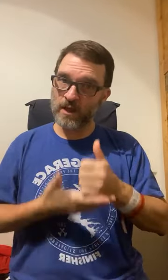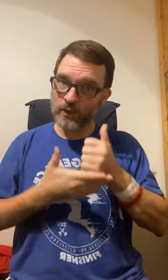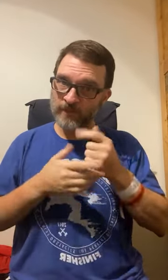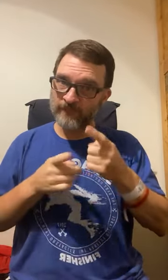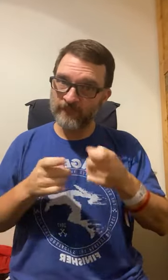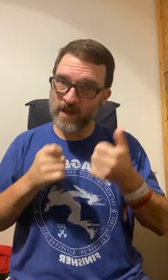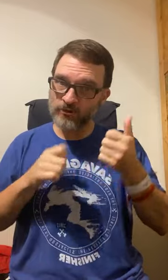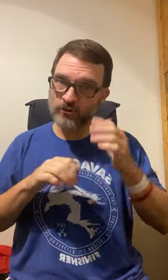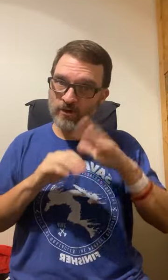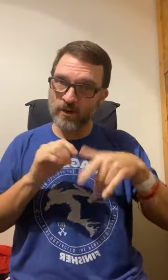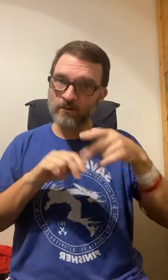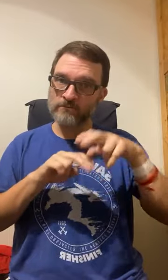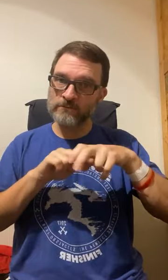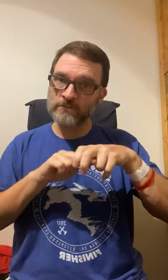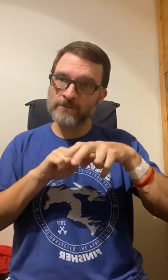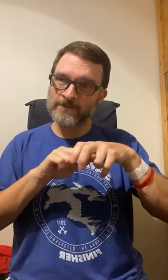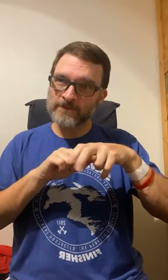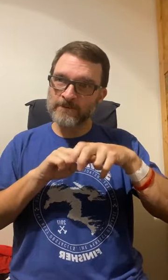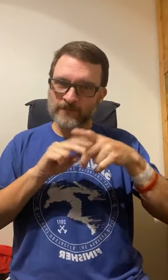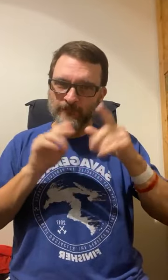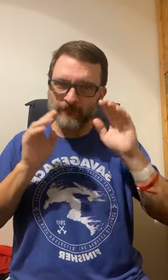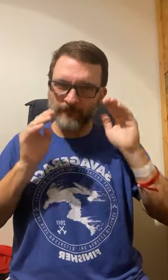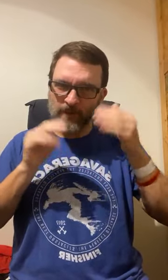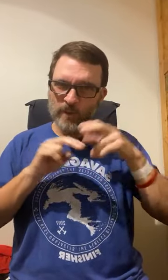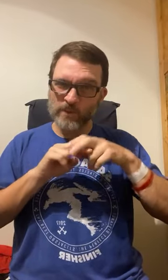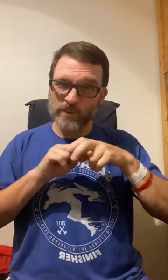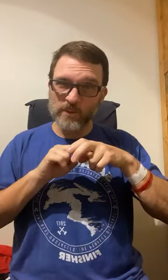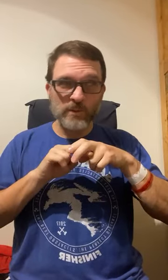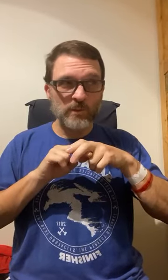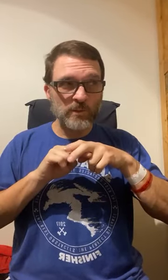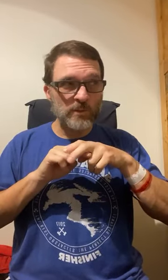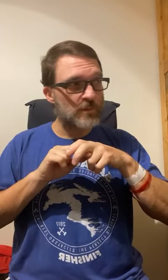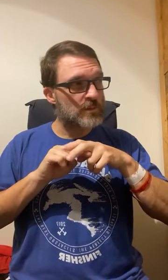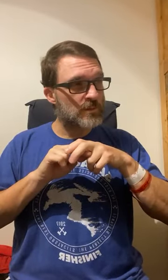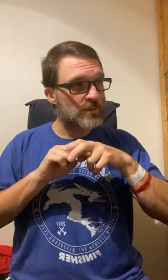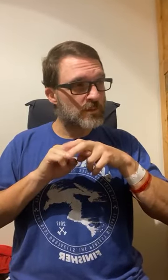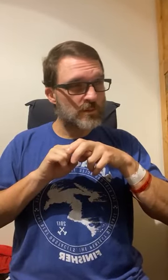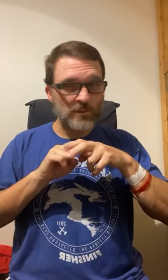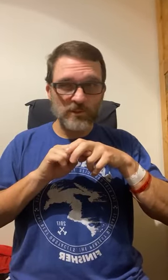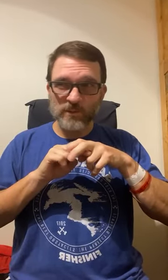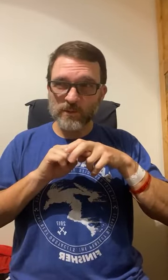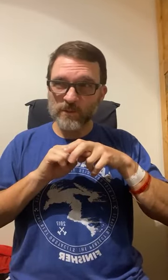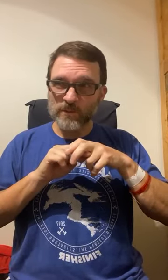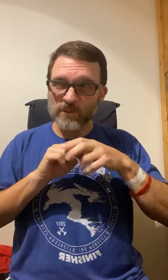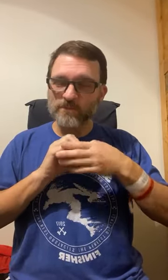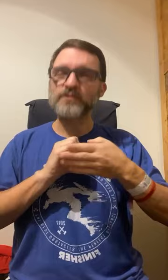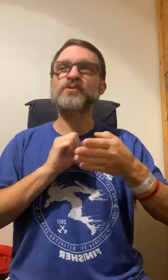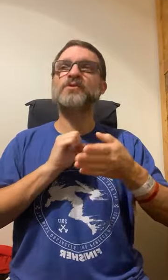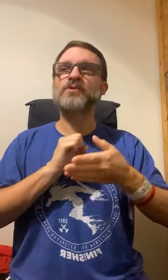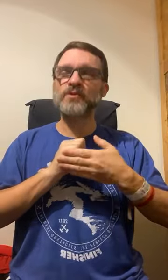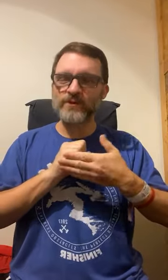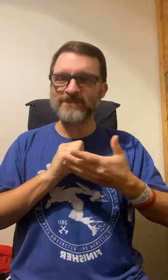But it's helping faster than just sitting as a usual sitting on toilet position.